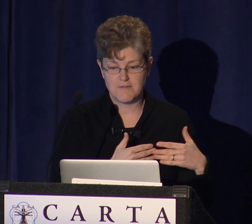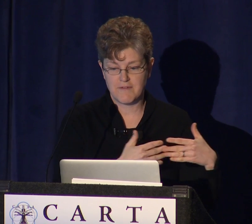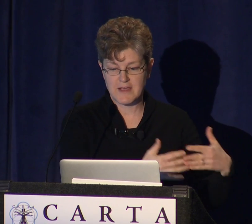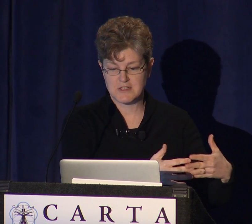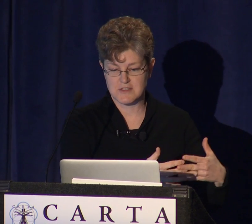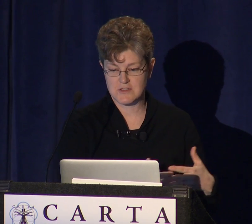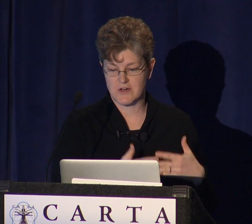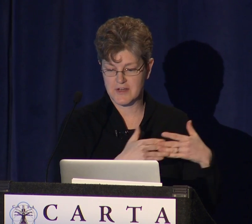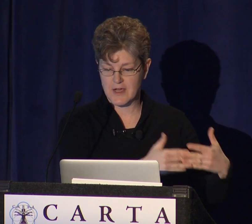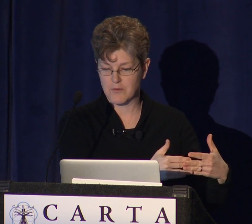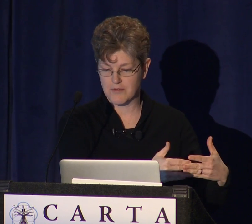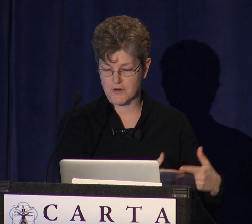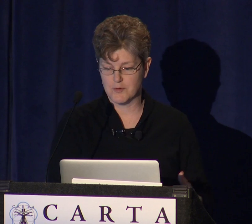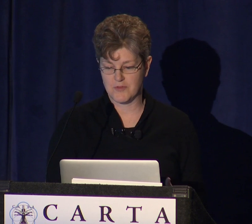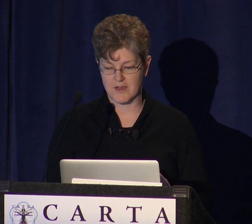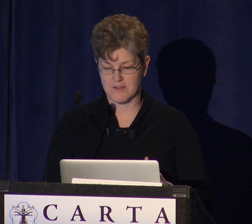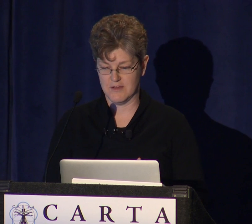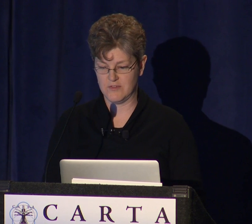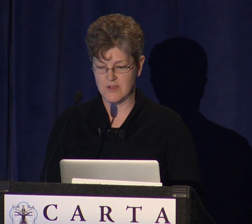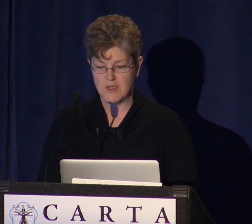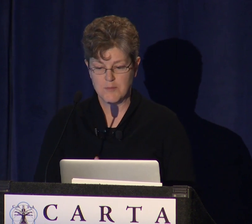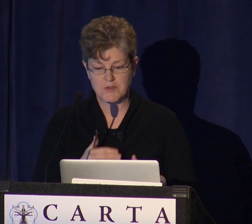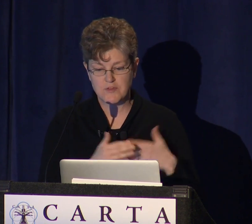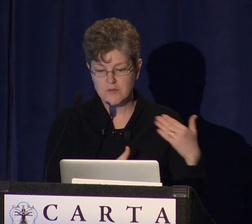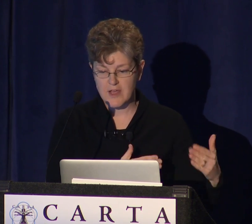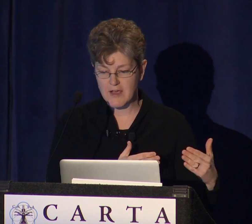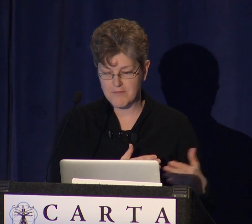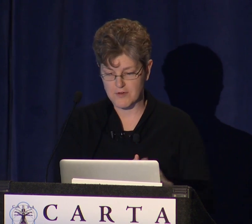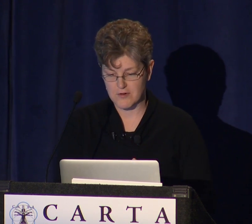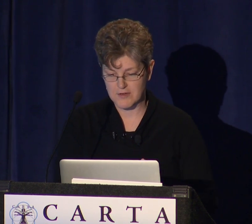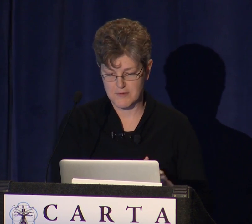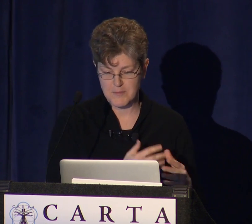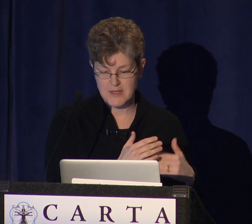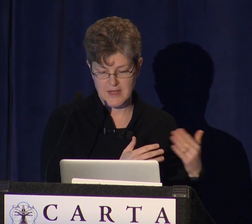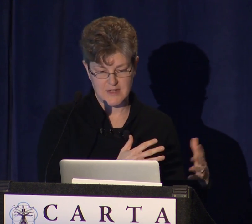inflections started out with the verbs like this but soon after, in the mid 80s,